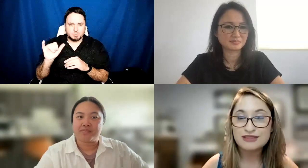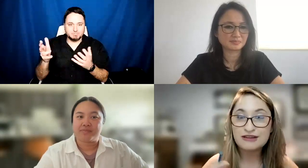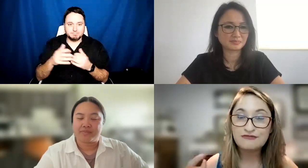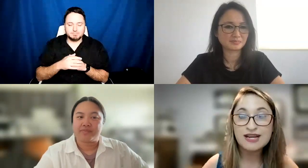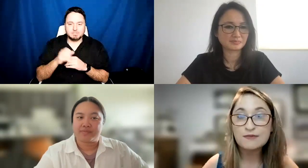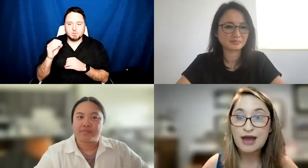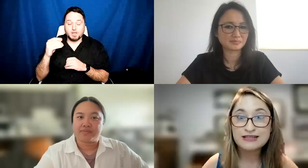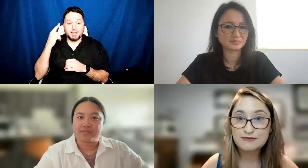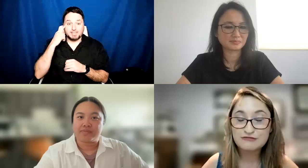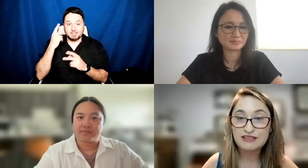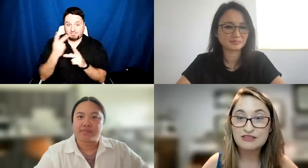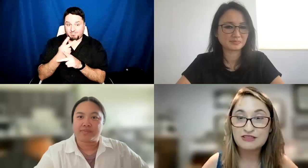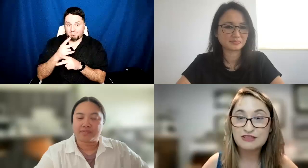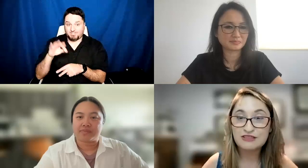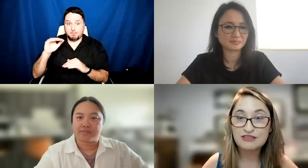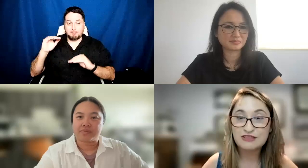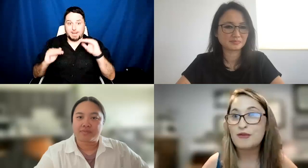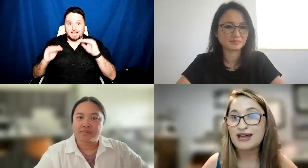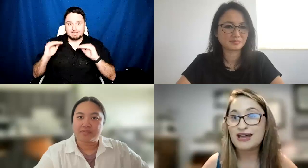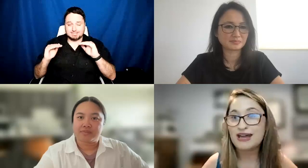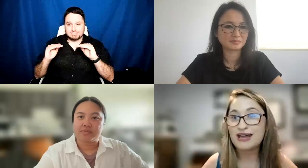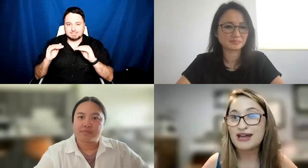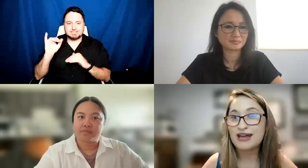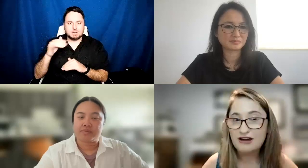So I think finding a balance between those would be my ideal.